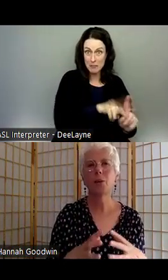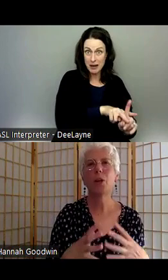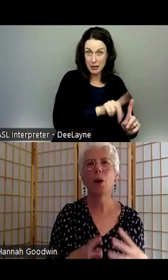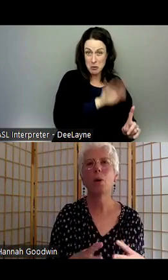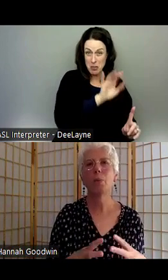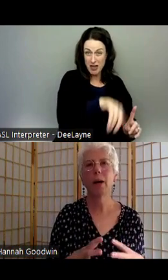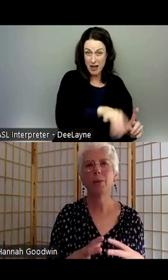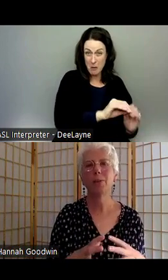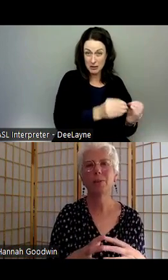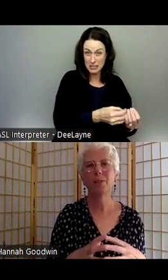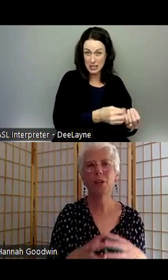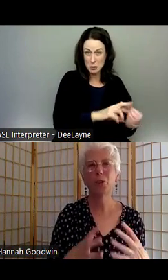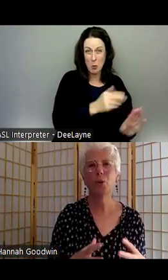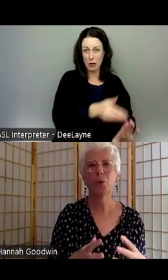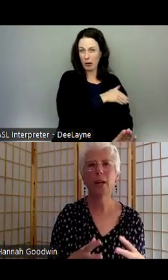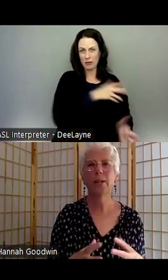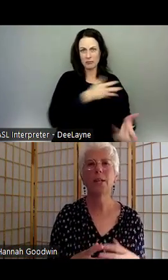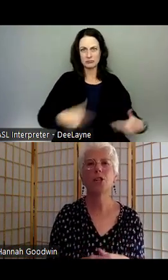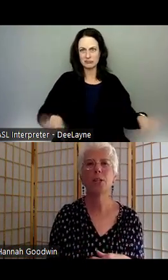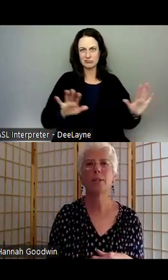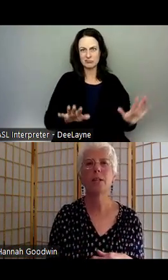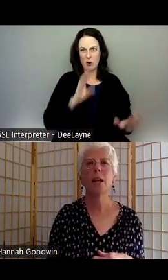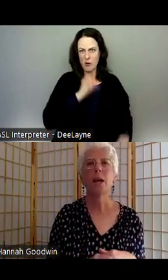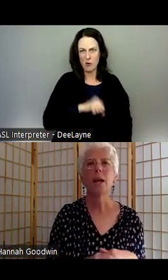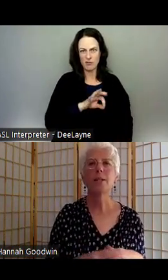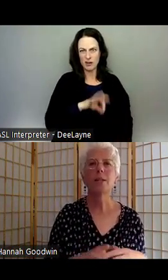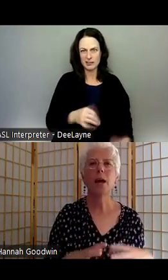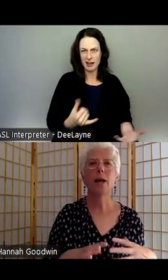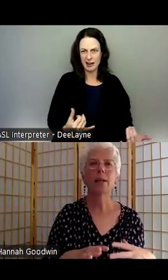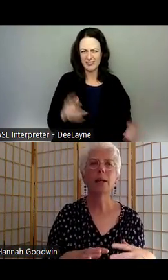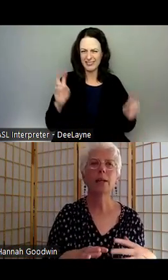that we know about cultural organizations is that,